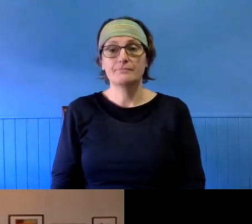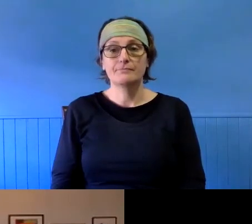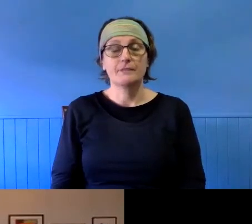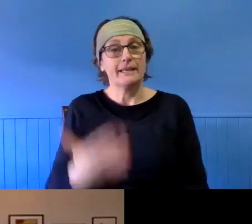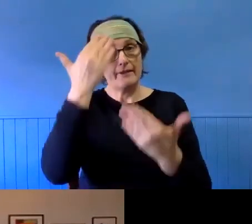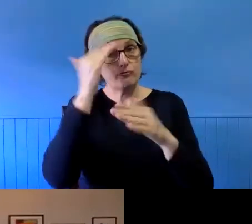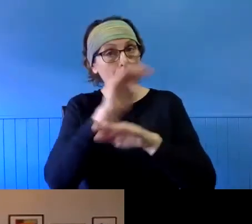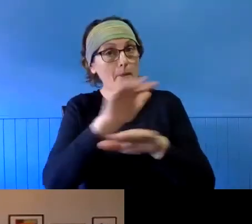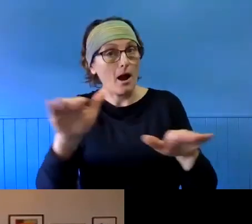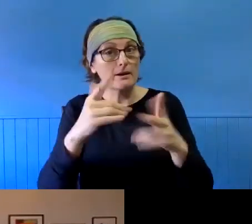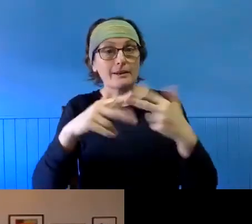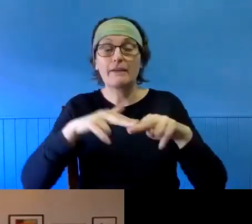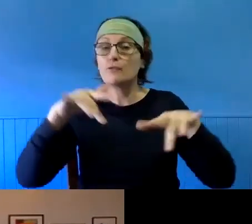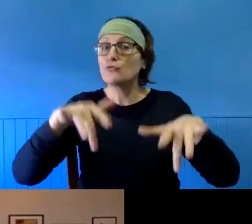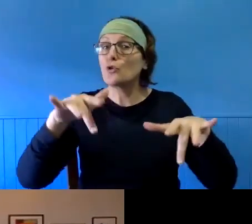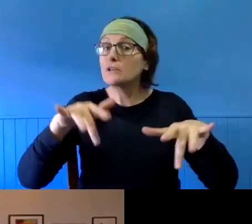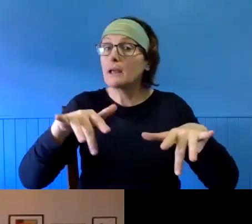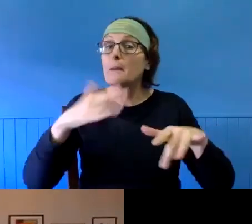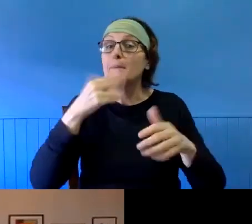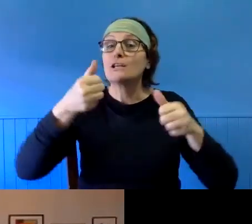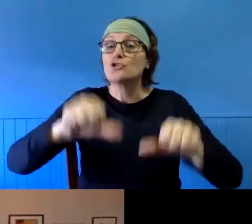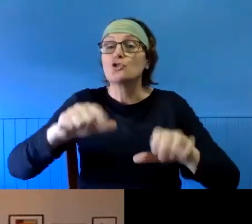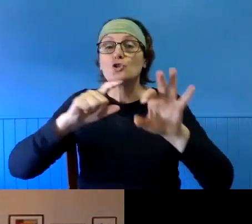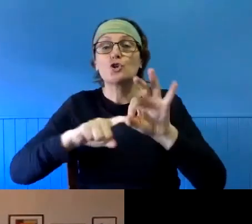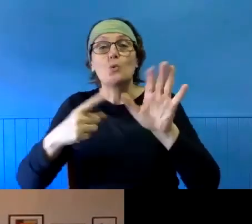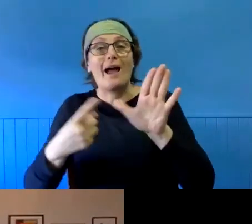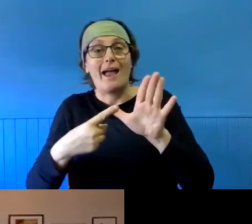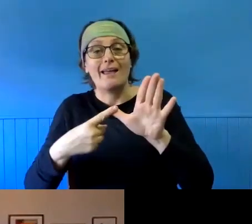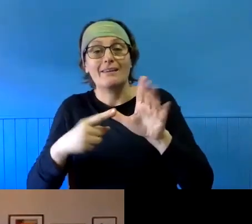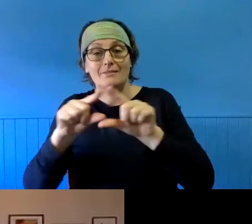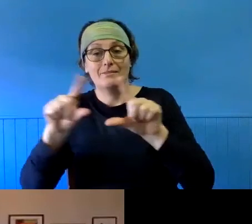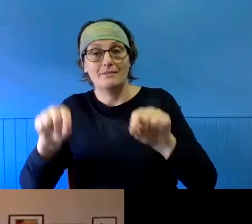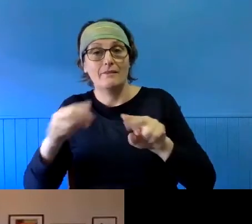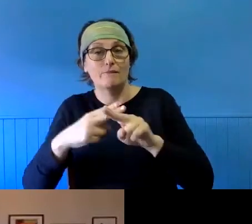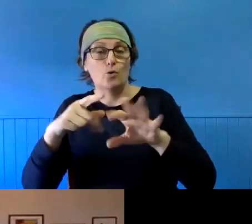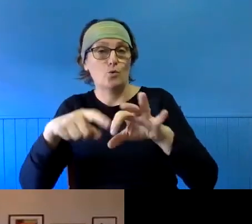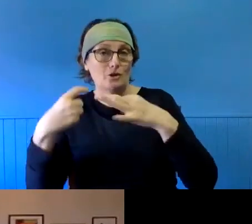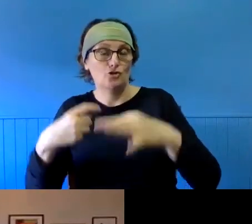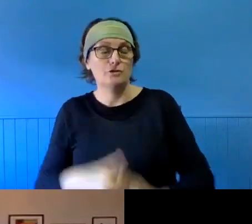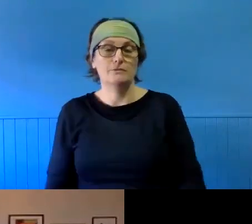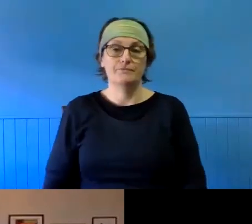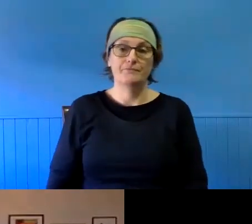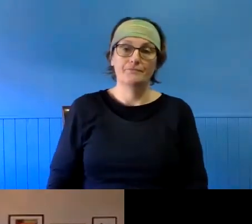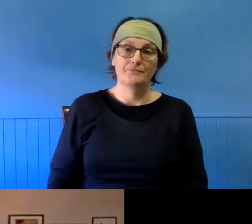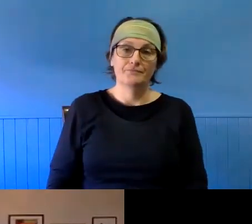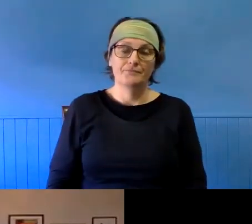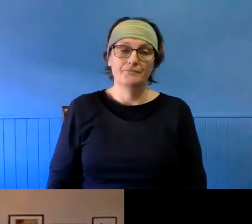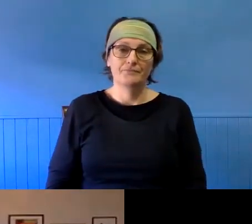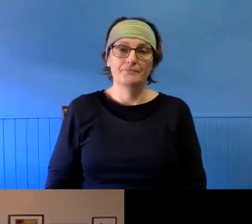if you haven't already, please use the Q&A box in the dashboard on Zoom to send any questions through.